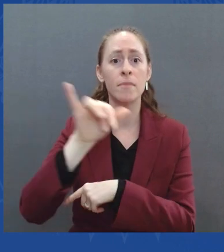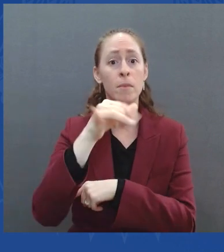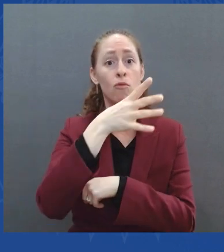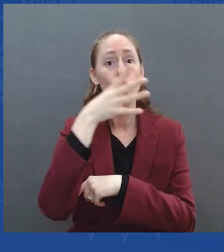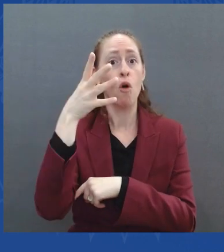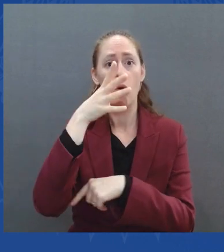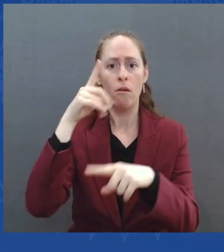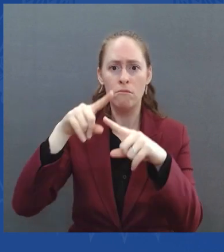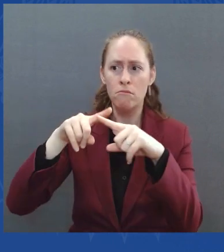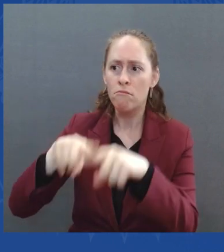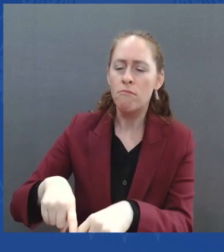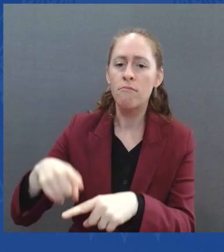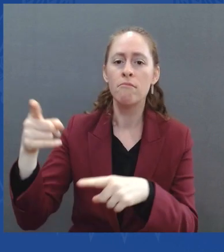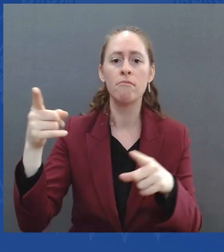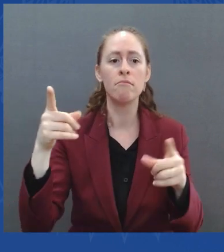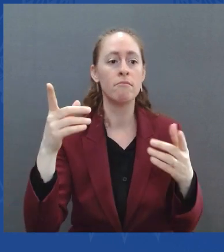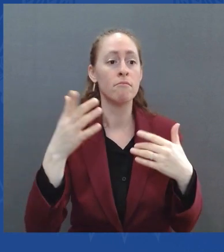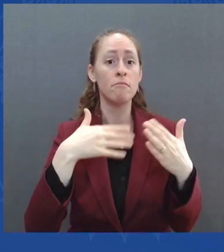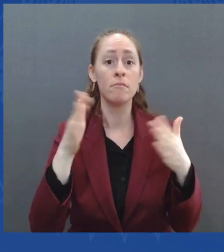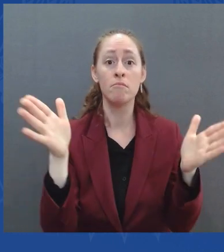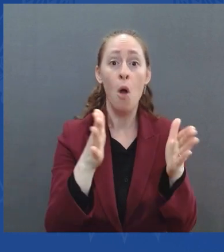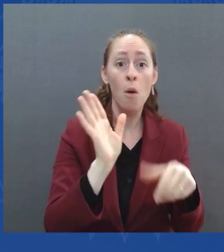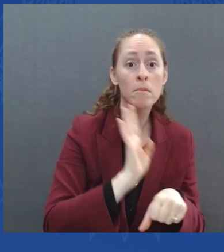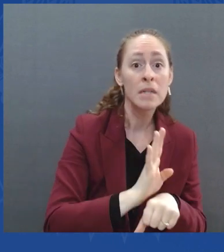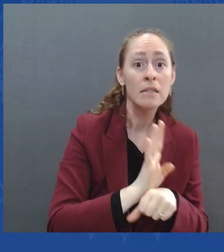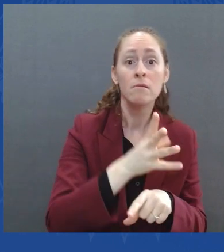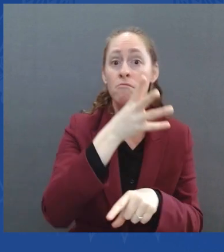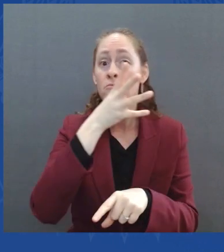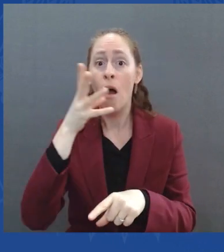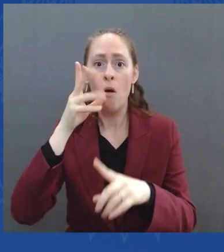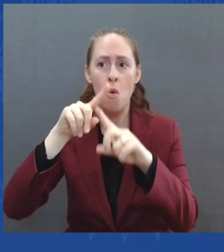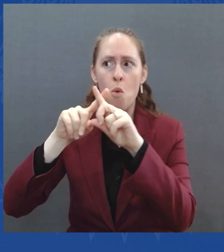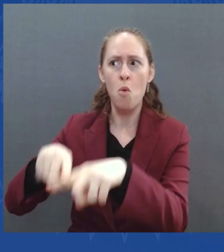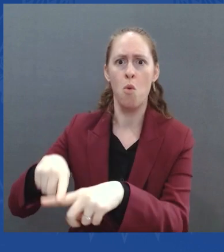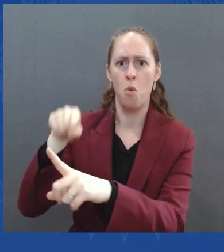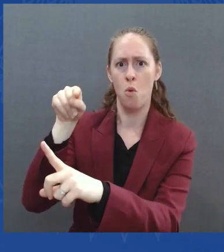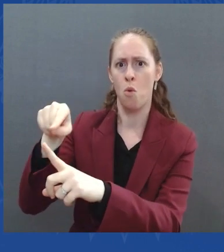and customers every single, solitary day. And the deliveries -- you know,